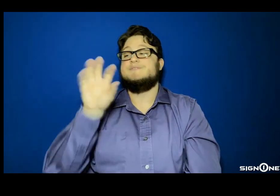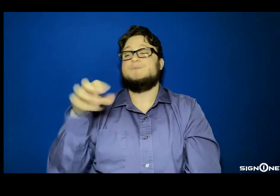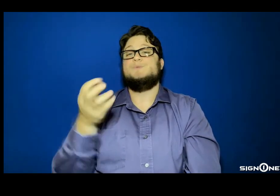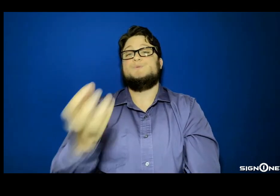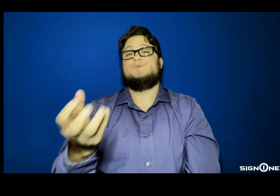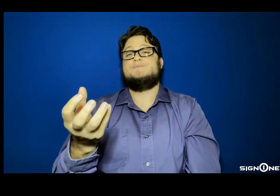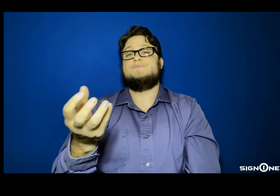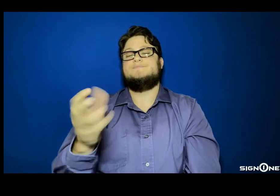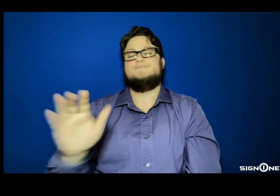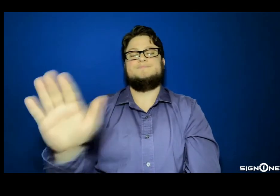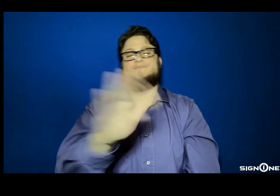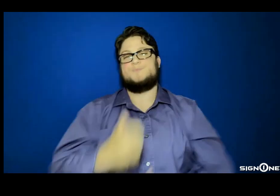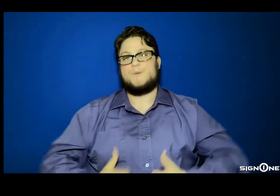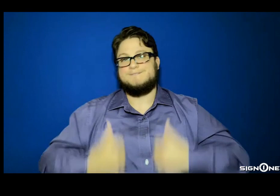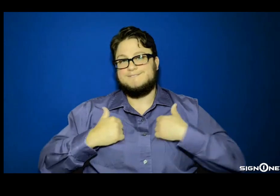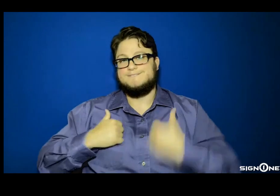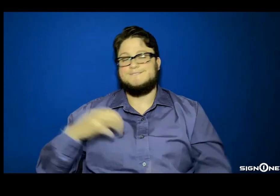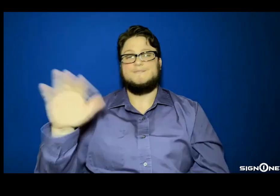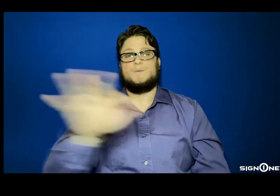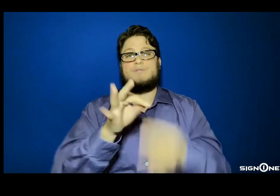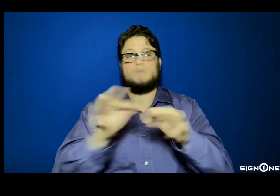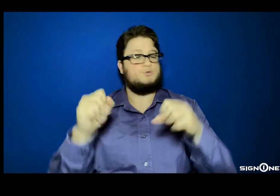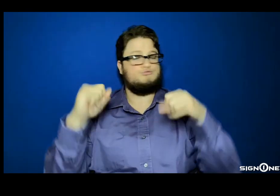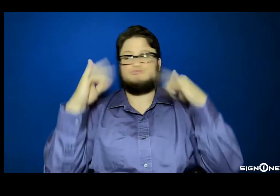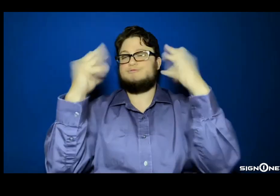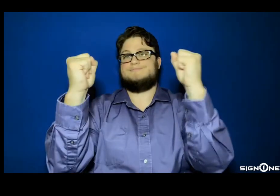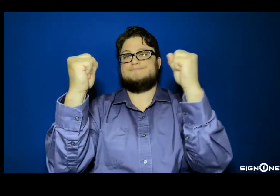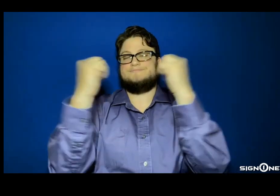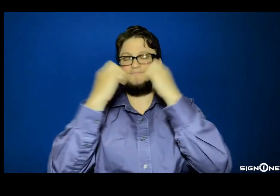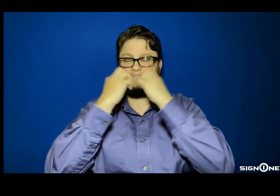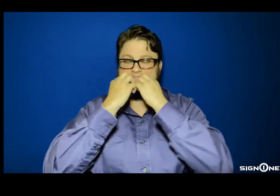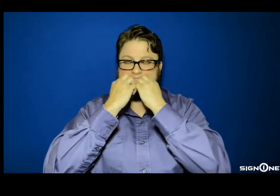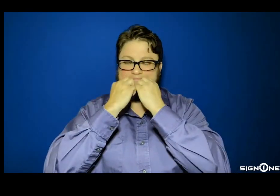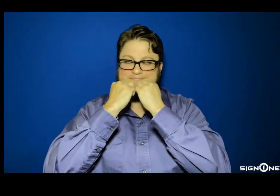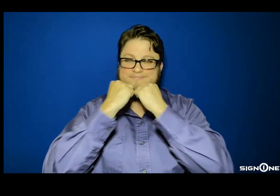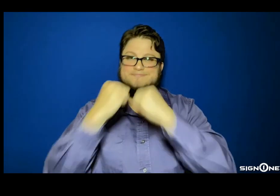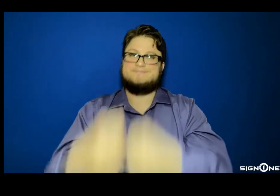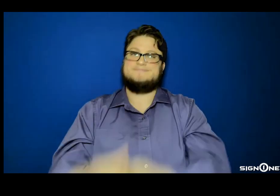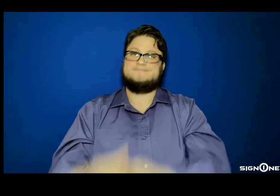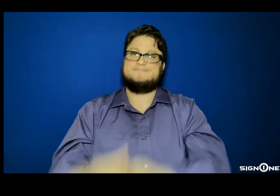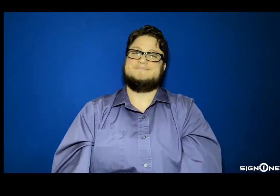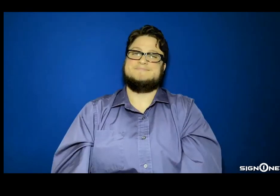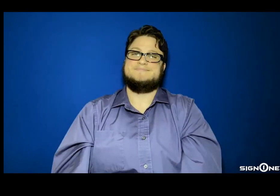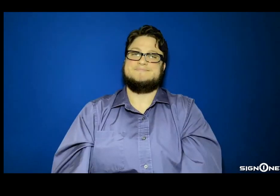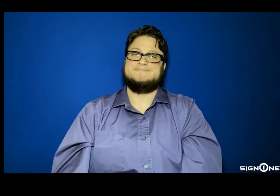Sign1News. Your life. Your language.